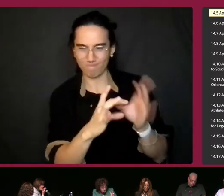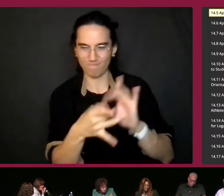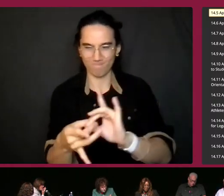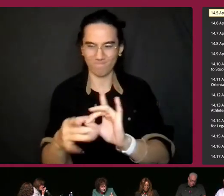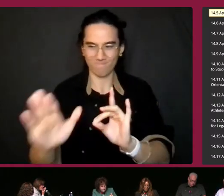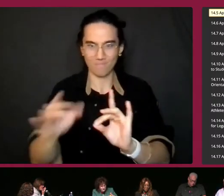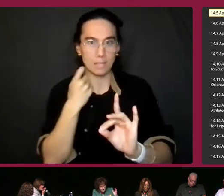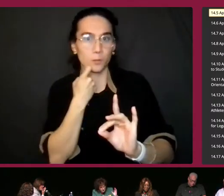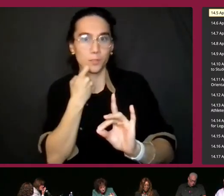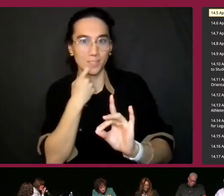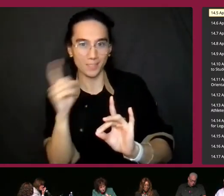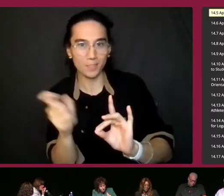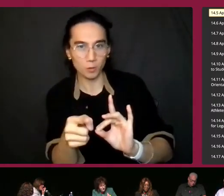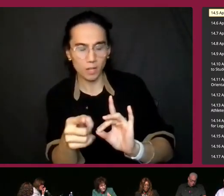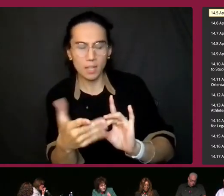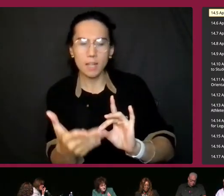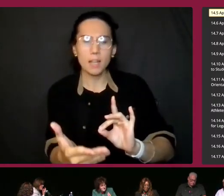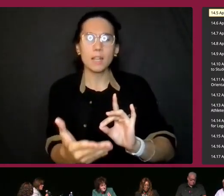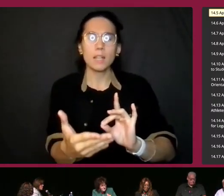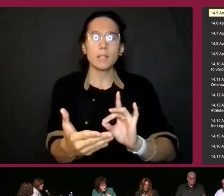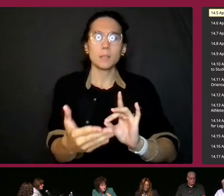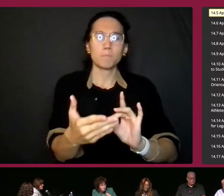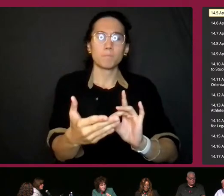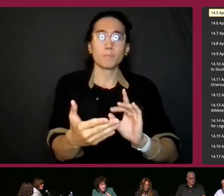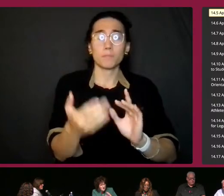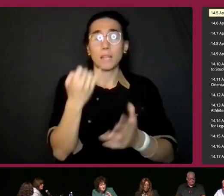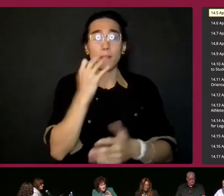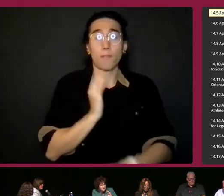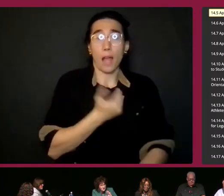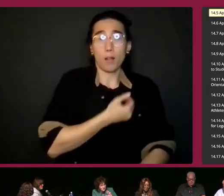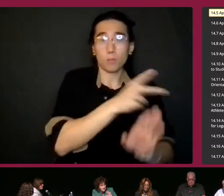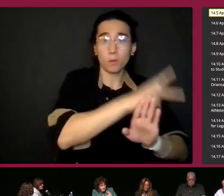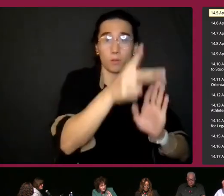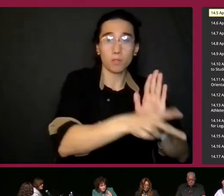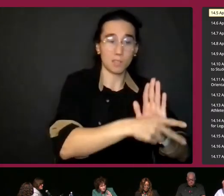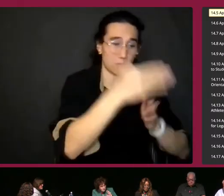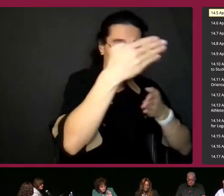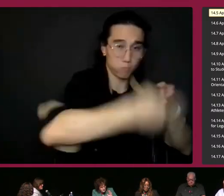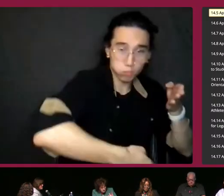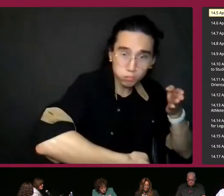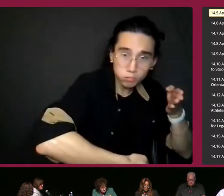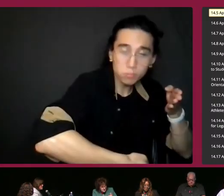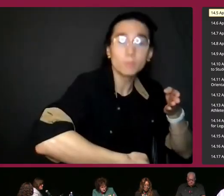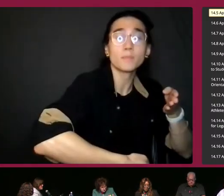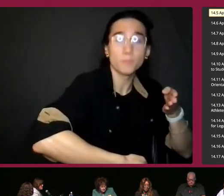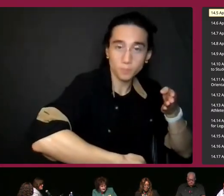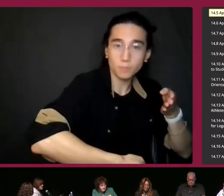And we do, if, if there's a program that's discontinued, then, um, then there's a teach-out plan.